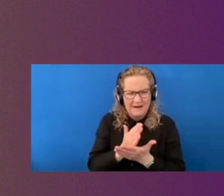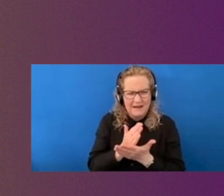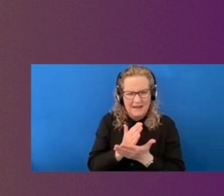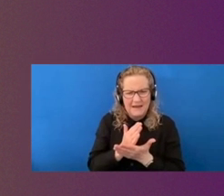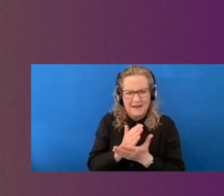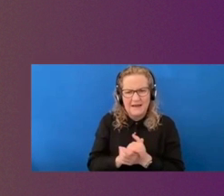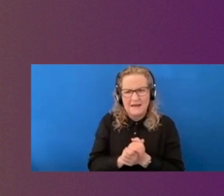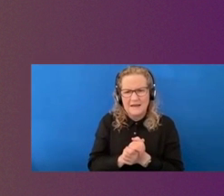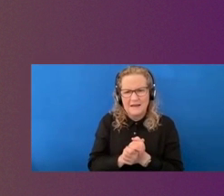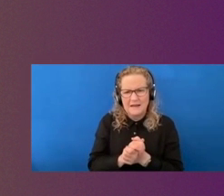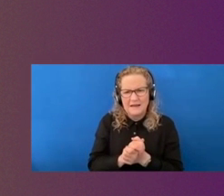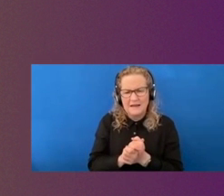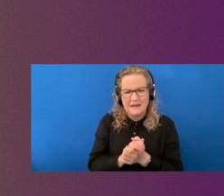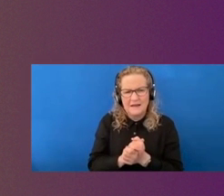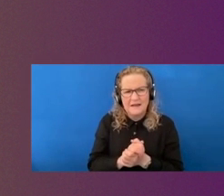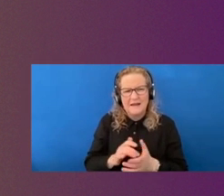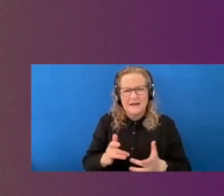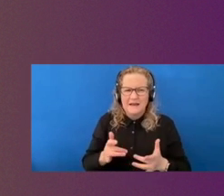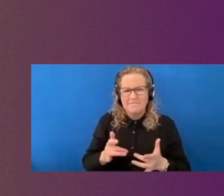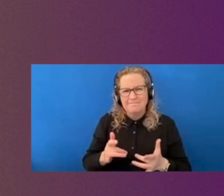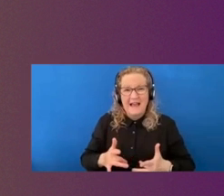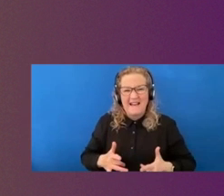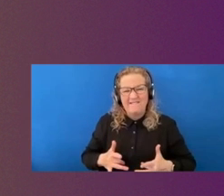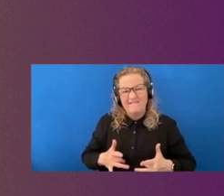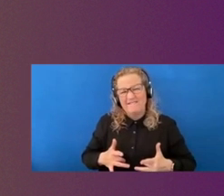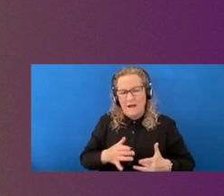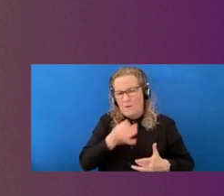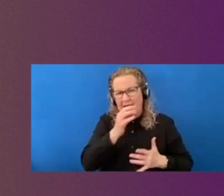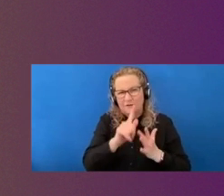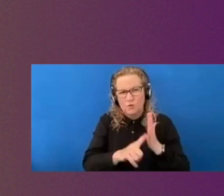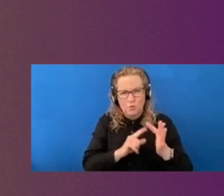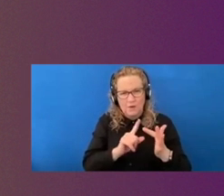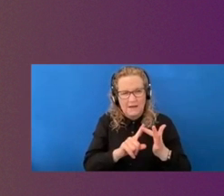self-explanatory but we'll give it to you Julie and he says do you think enough has